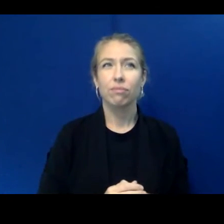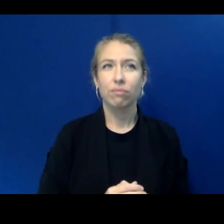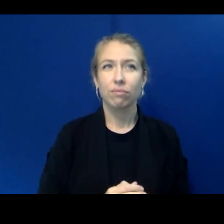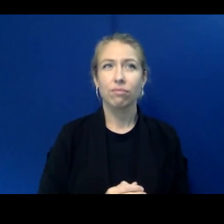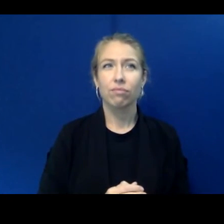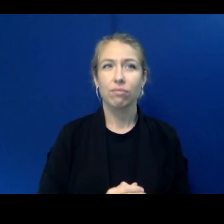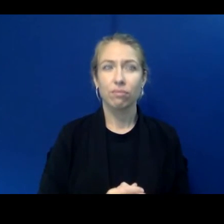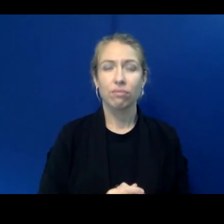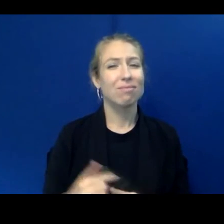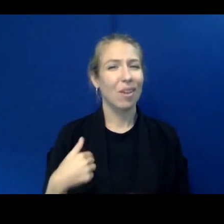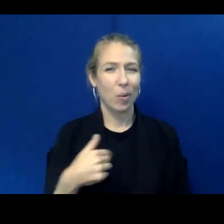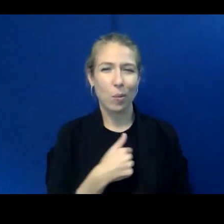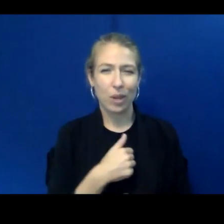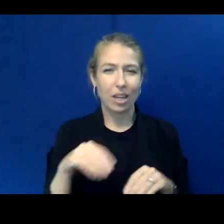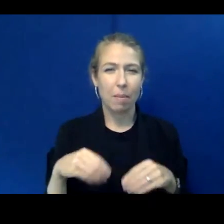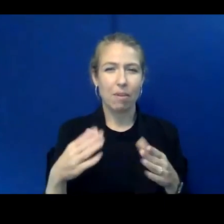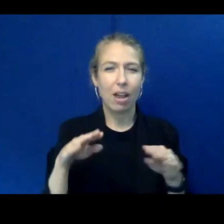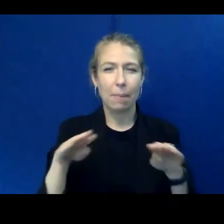that behavior support due to our expertise.